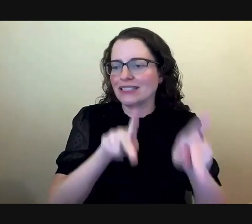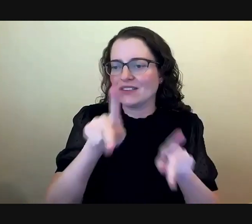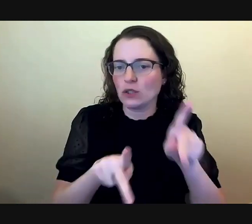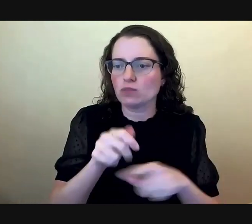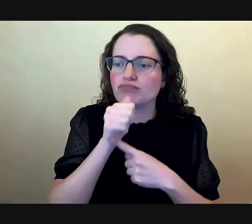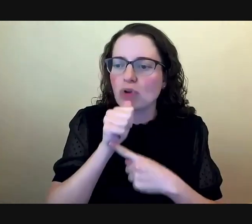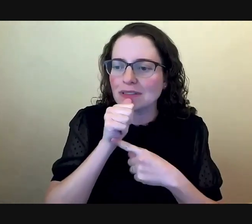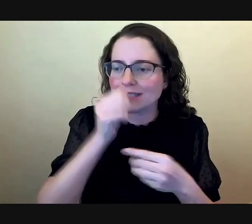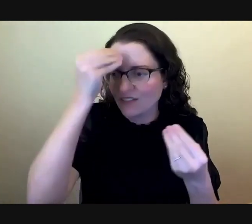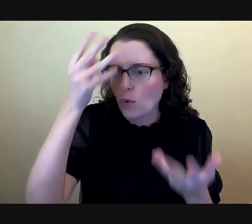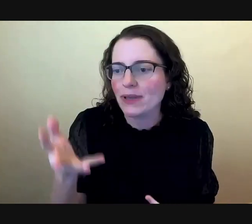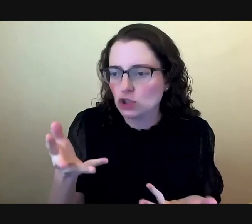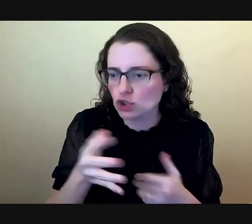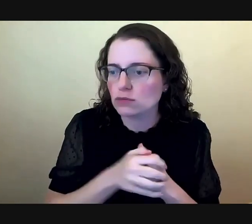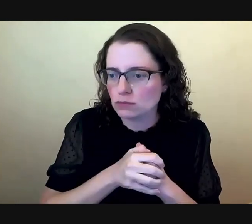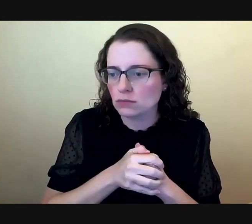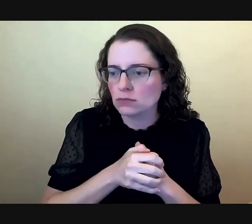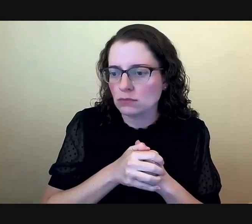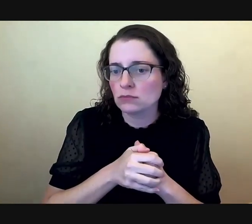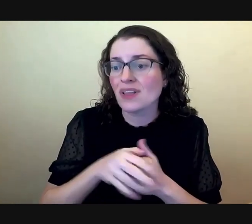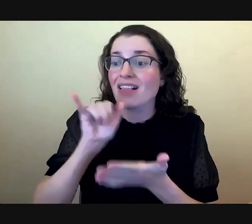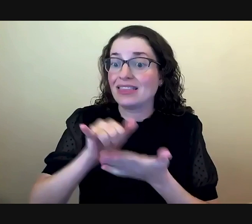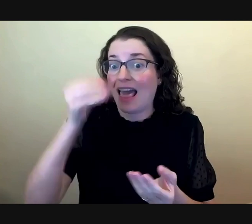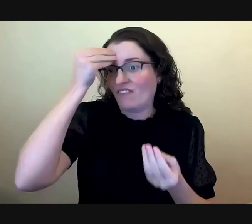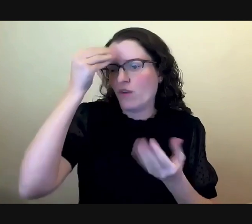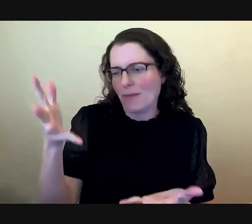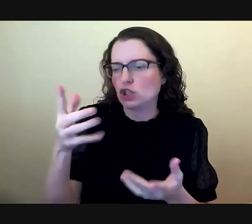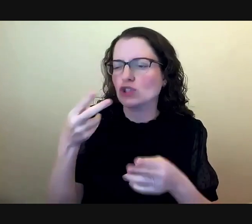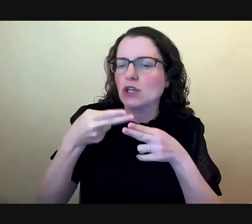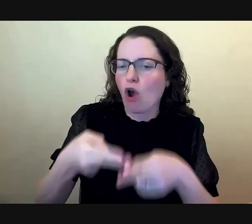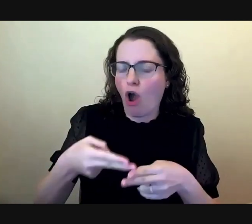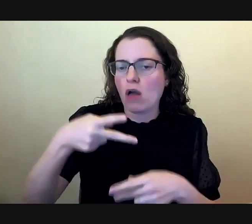many national standards for the protection of people's private information.